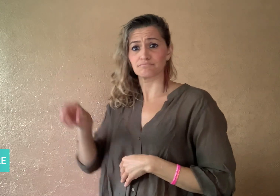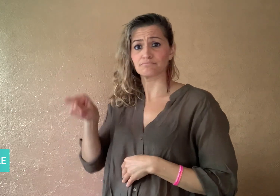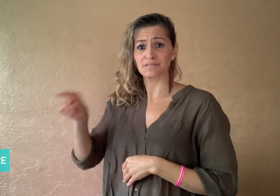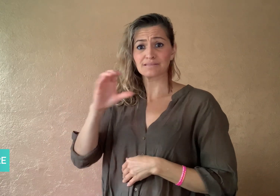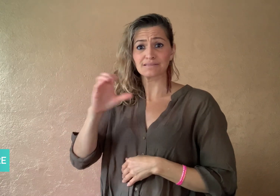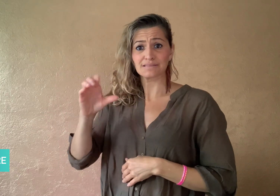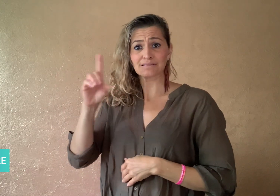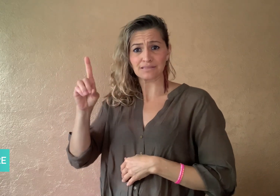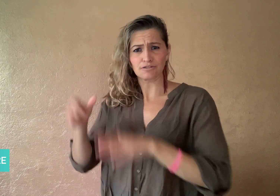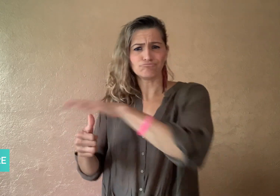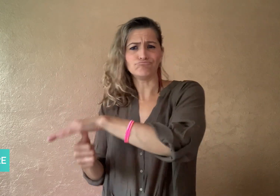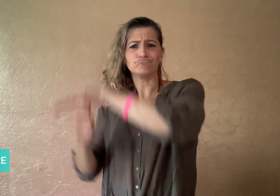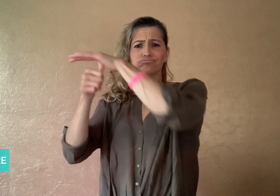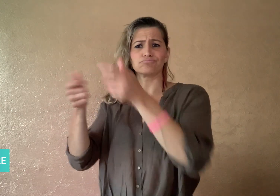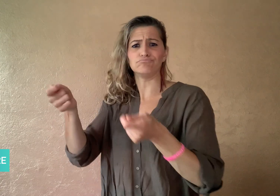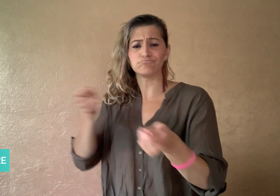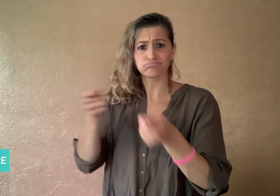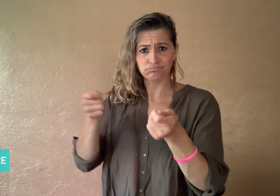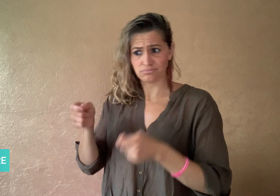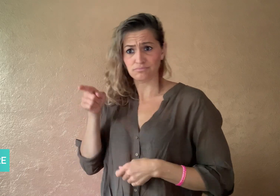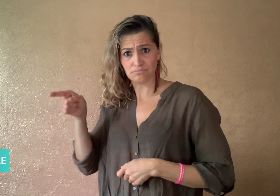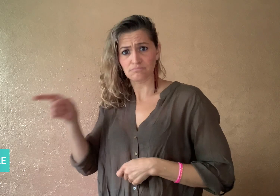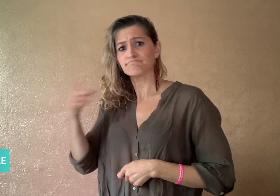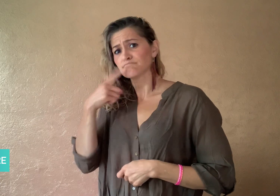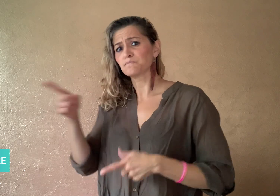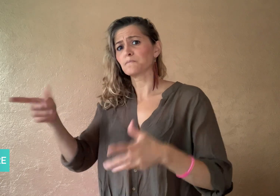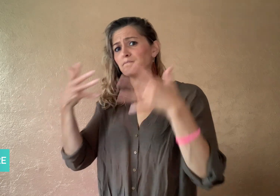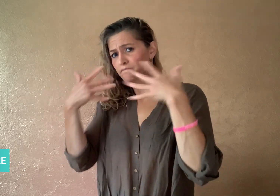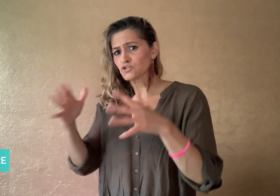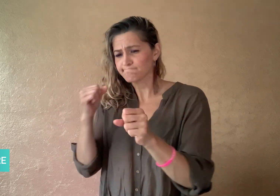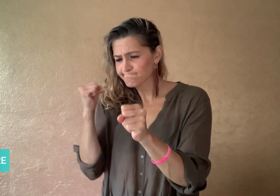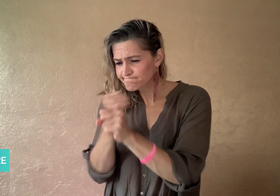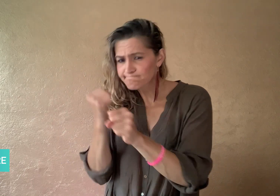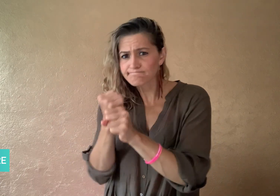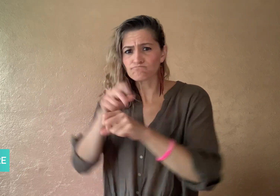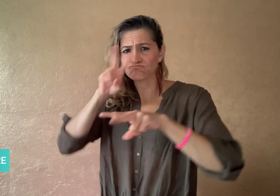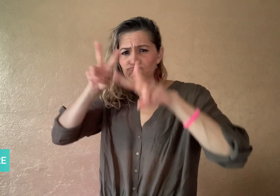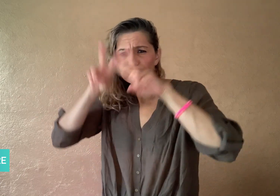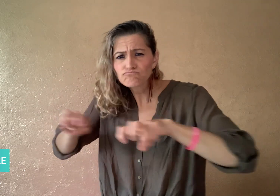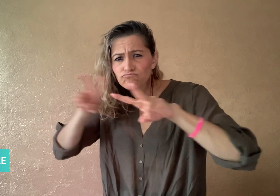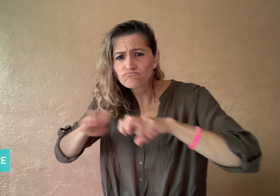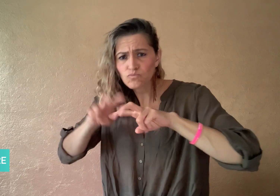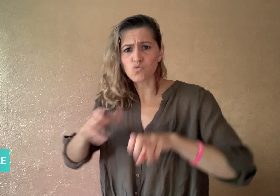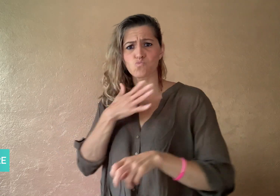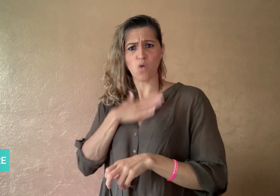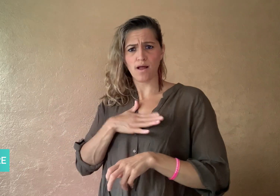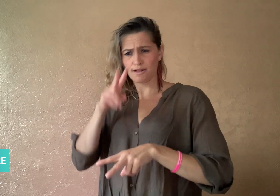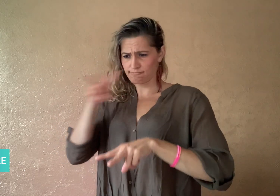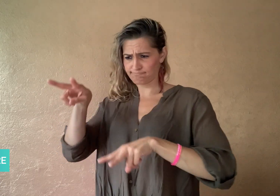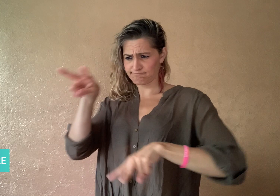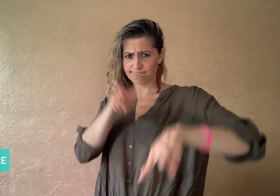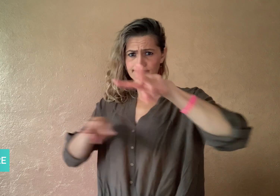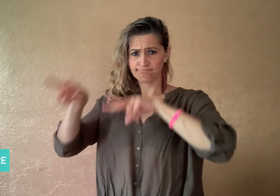they created a survey to assess the accessibility